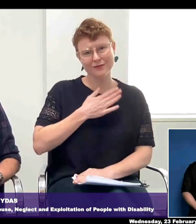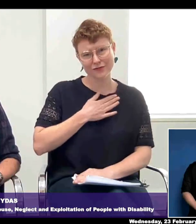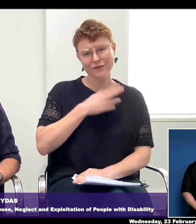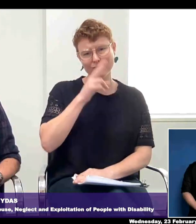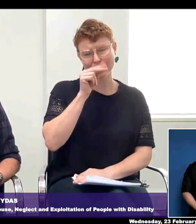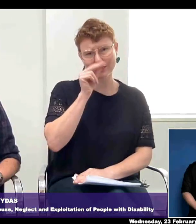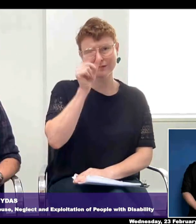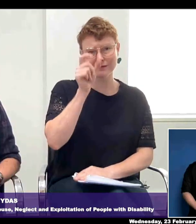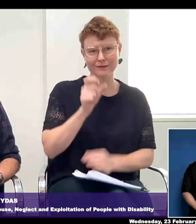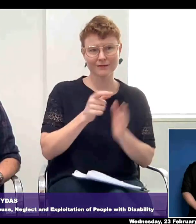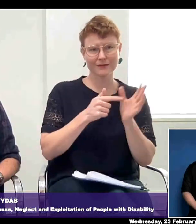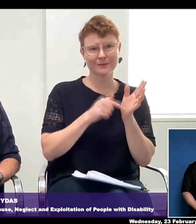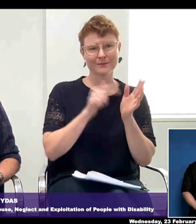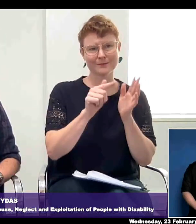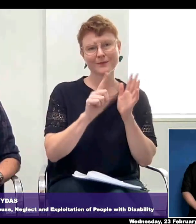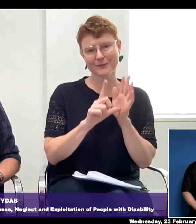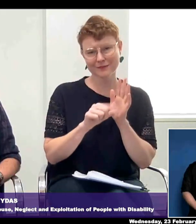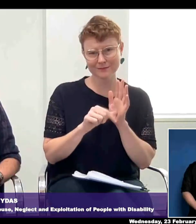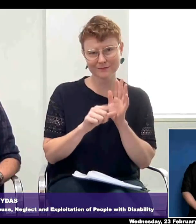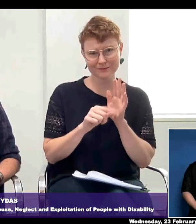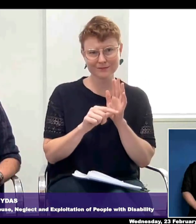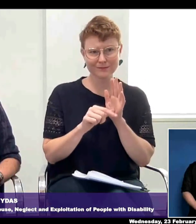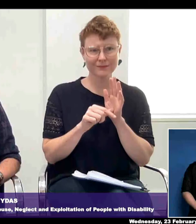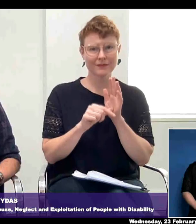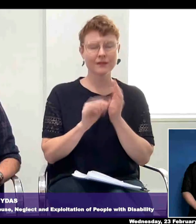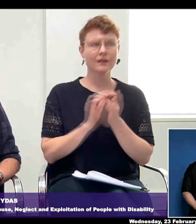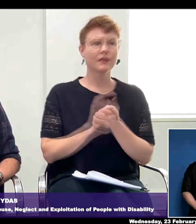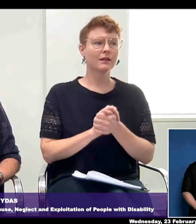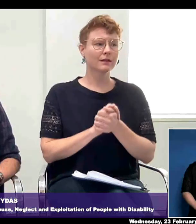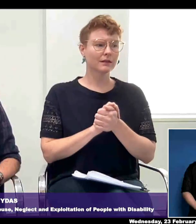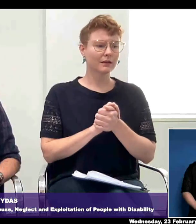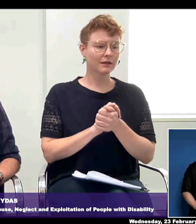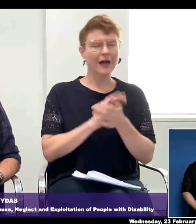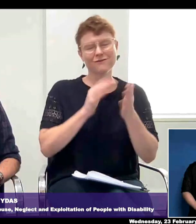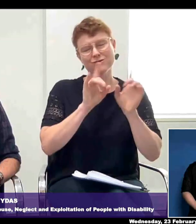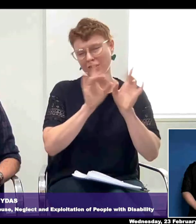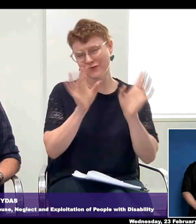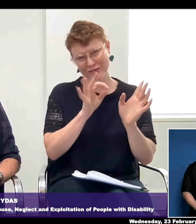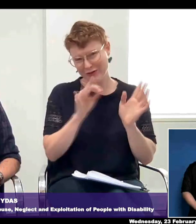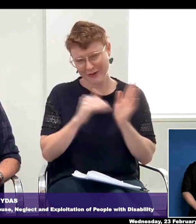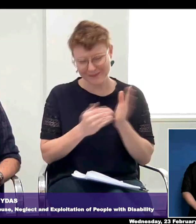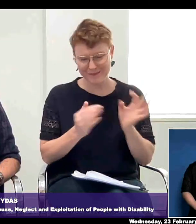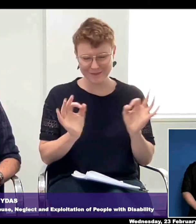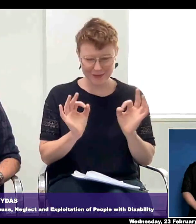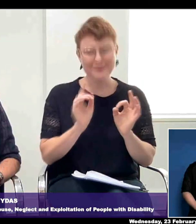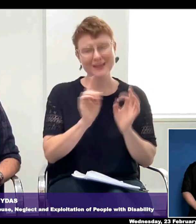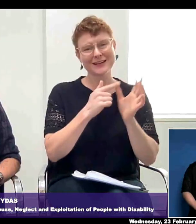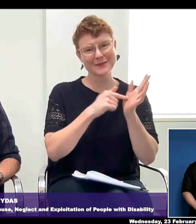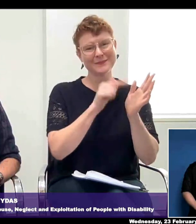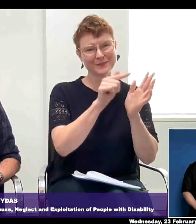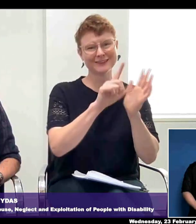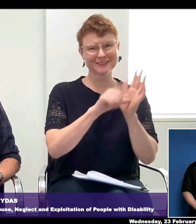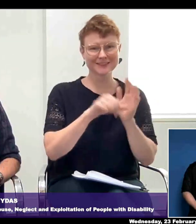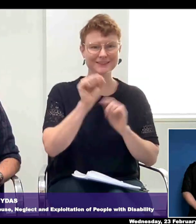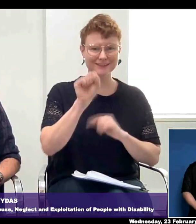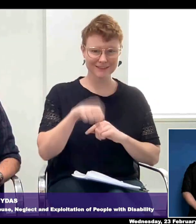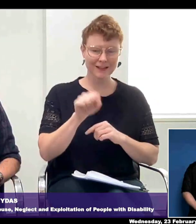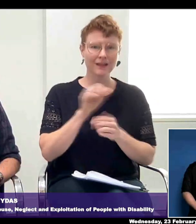This did happen to me when I was a young person at this particular time, just to clarify. So this is not occurring at this moment.